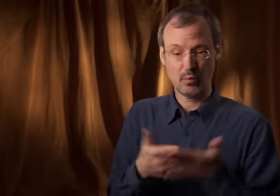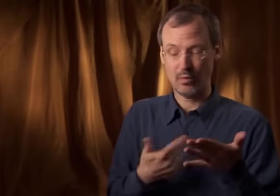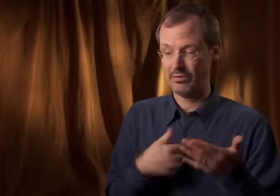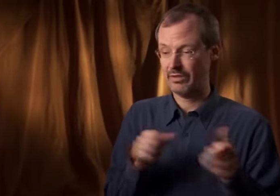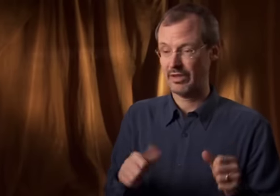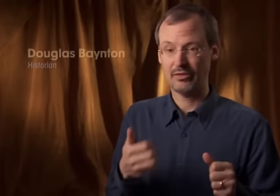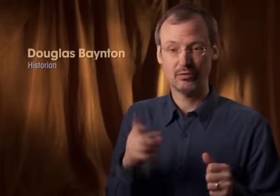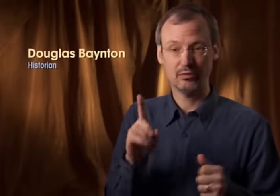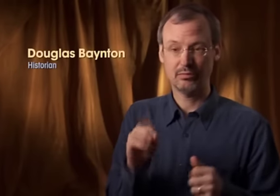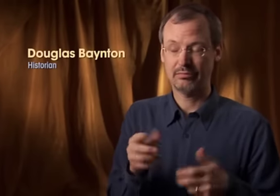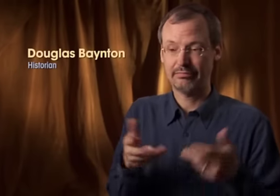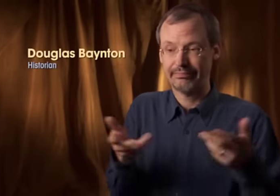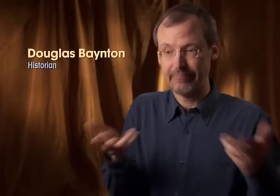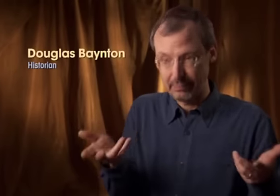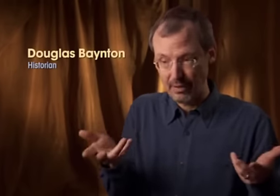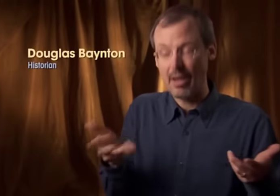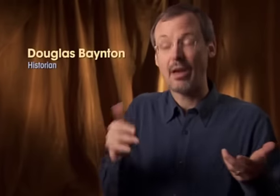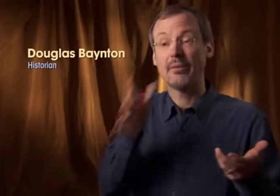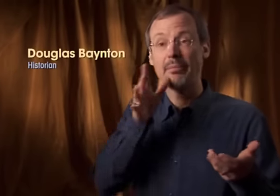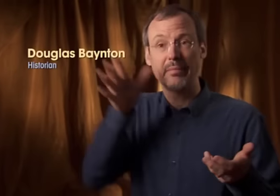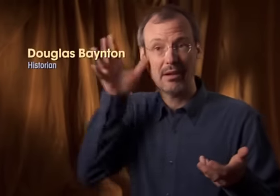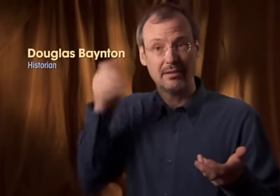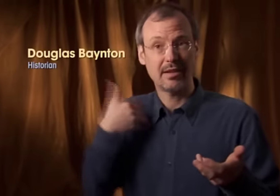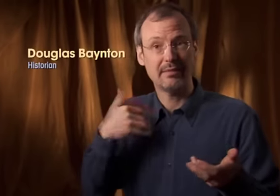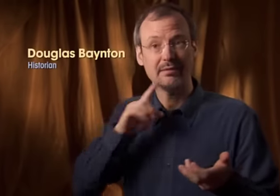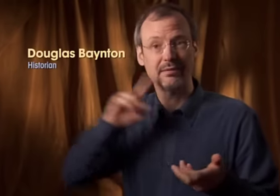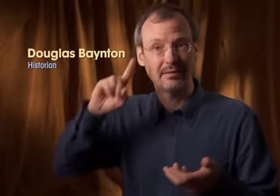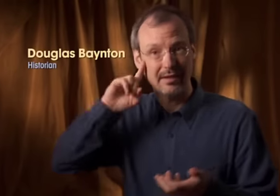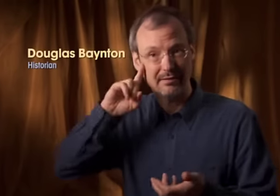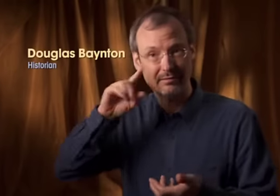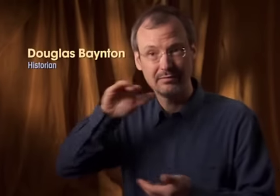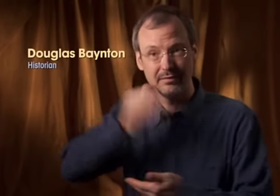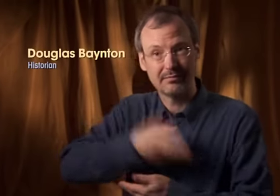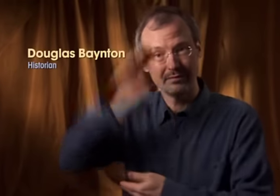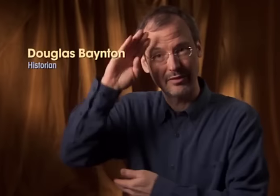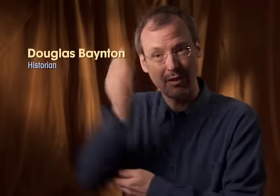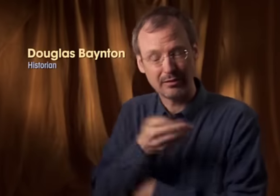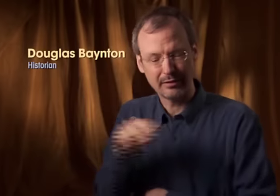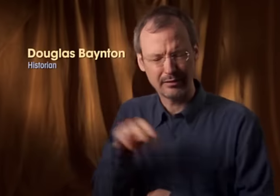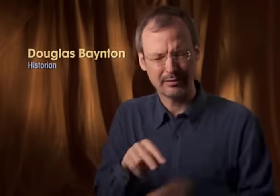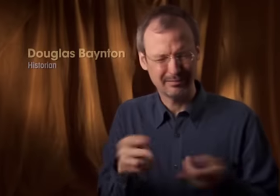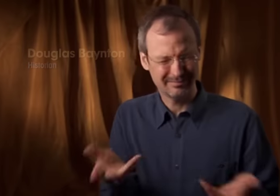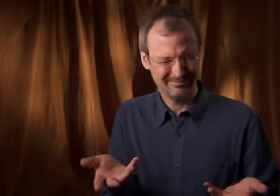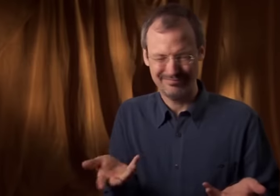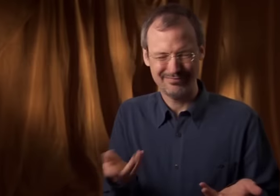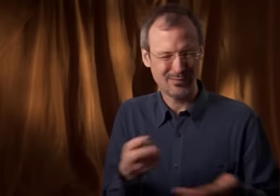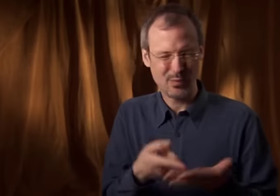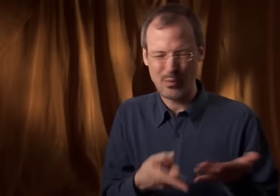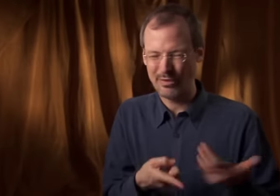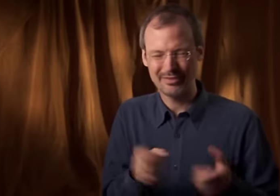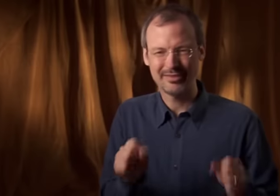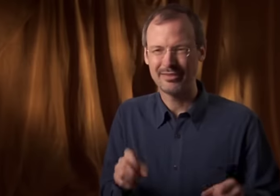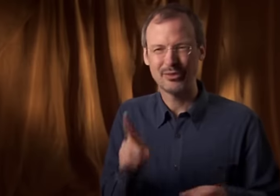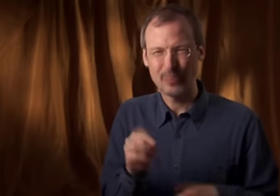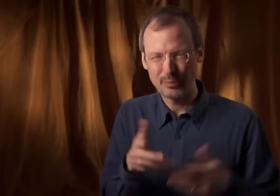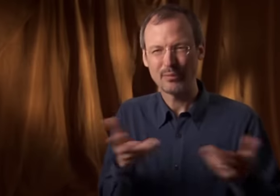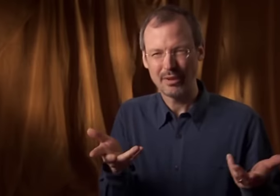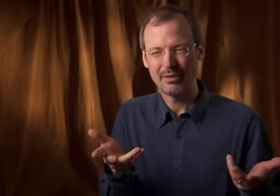of what they could do-- of their own possibilities. And people with deaf children really had no idea what their children could achieve.